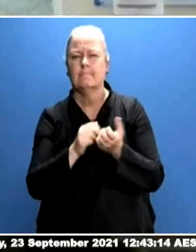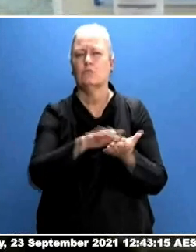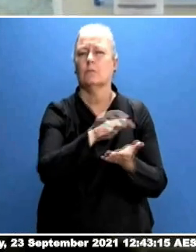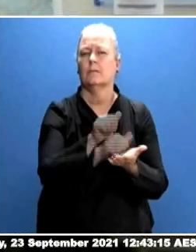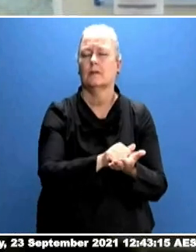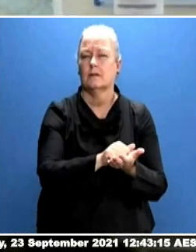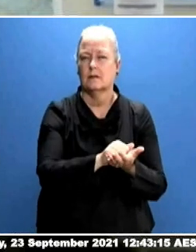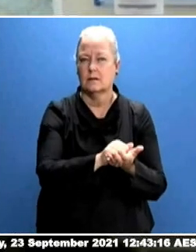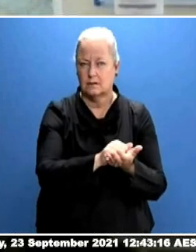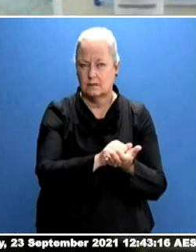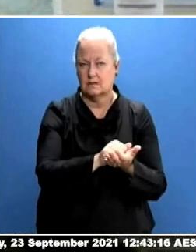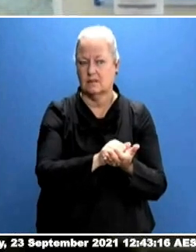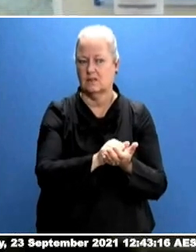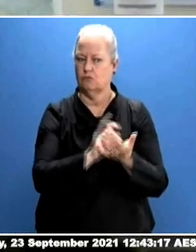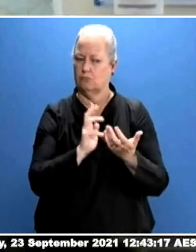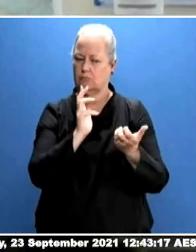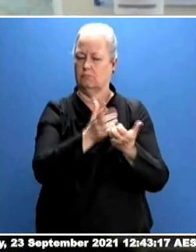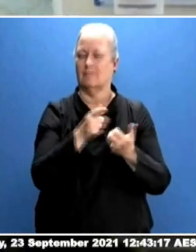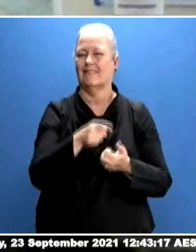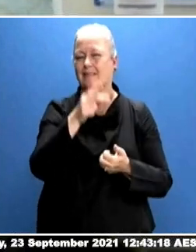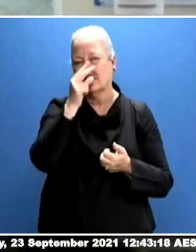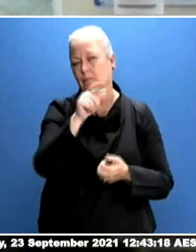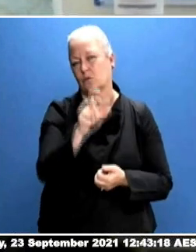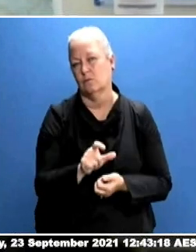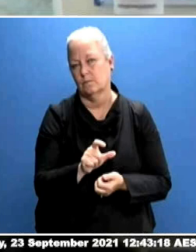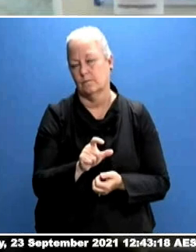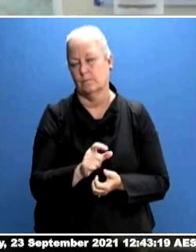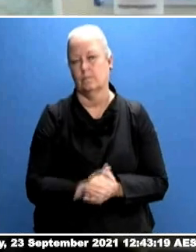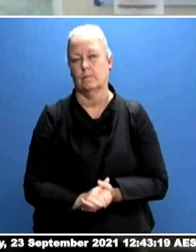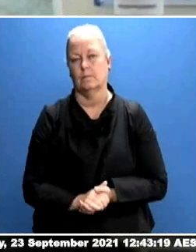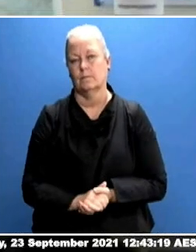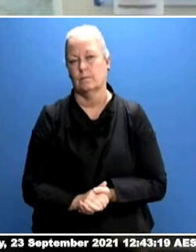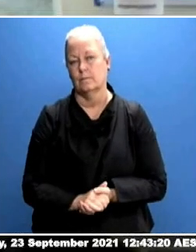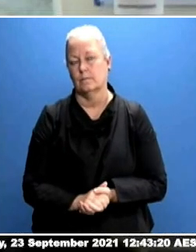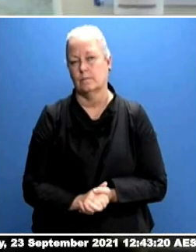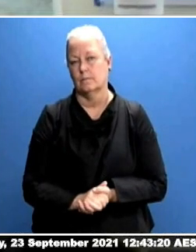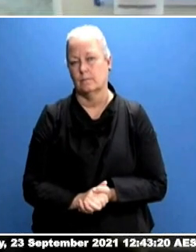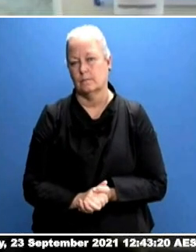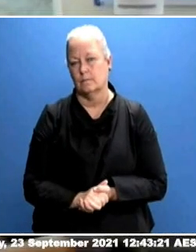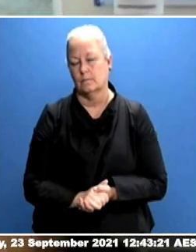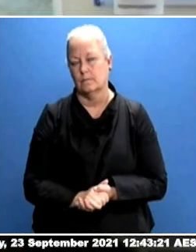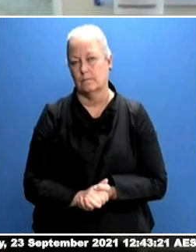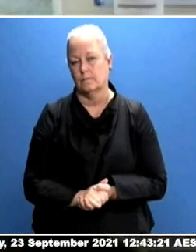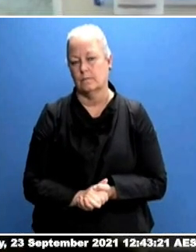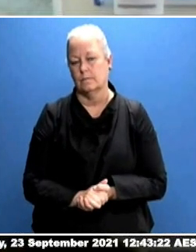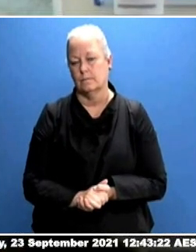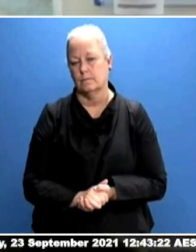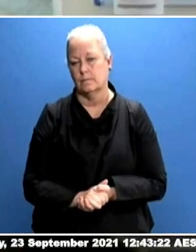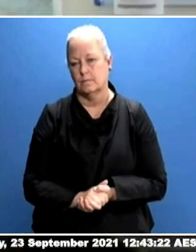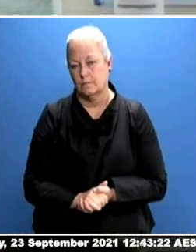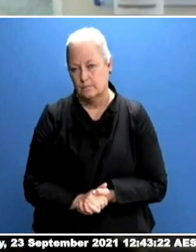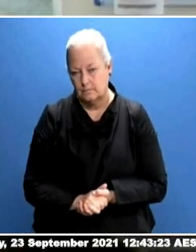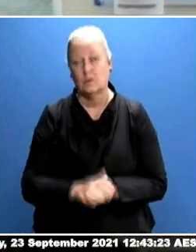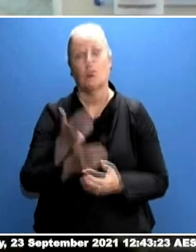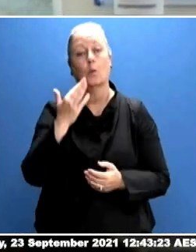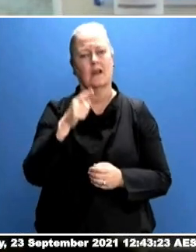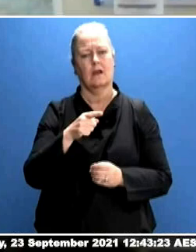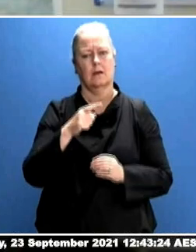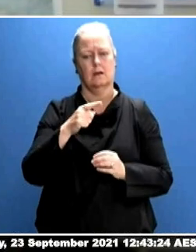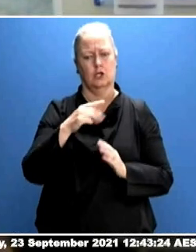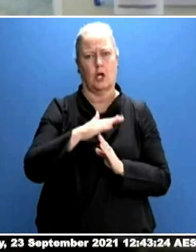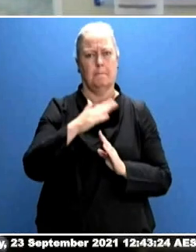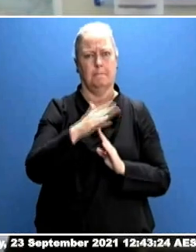young person coming, having had that circuit breaker experience, having a clear